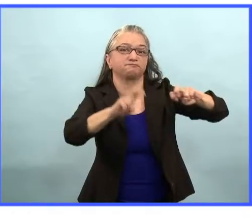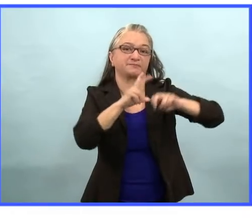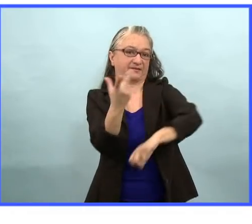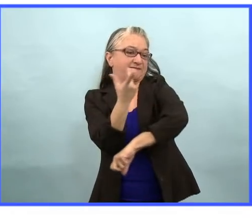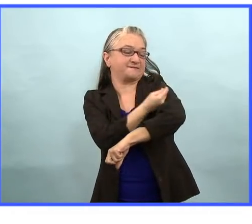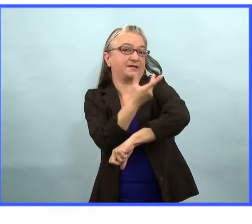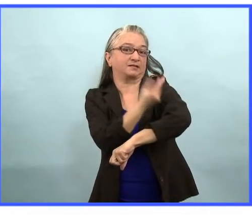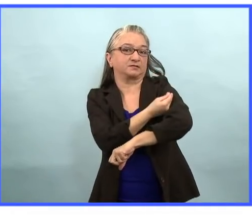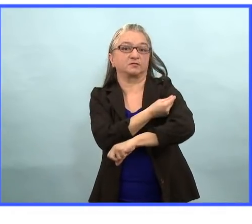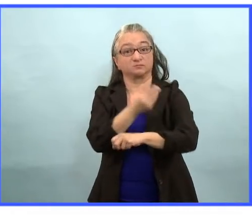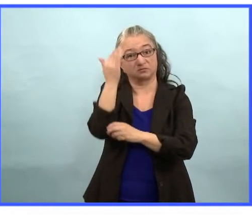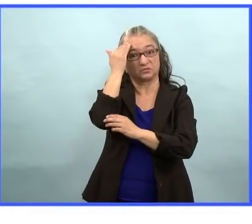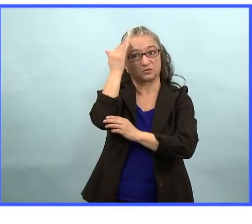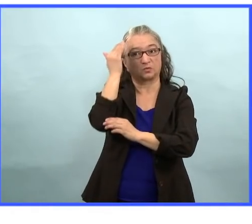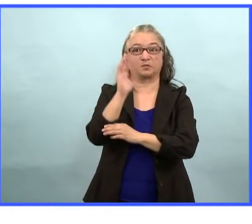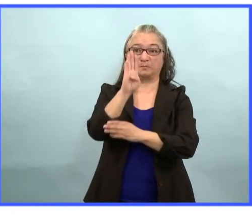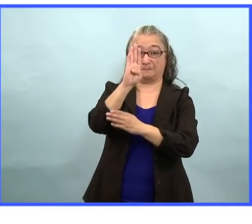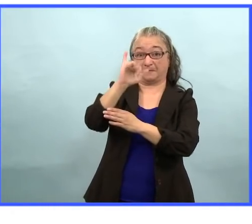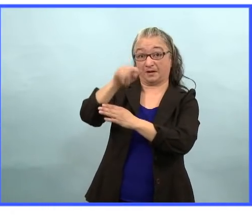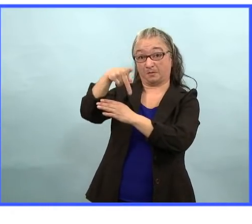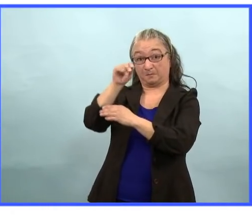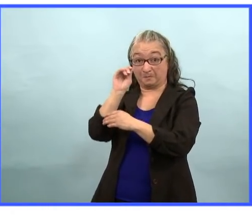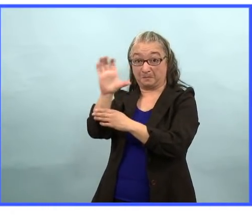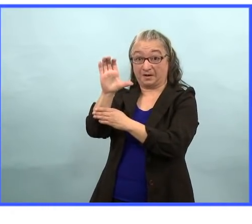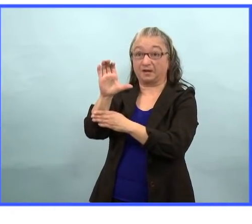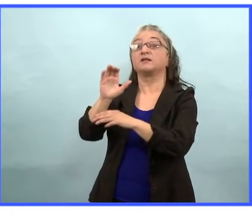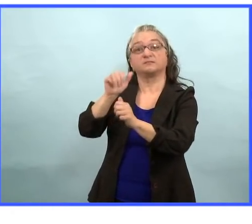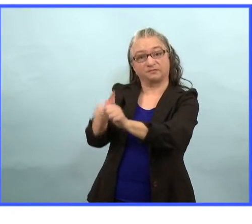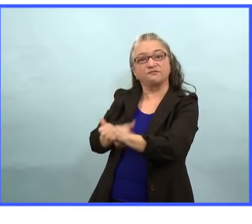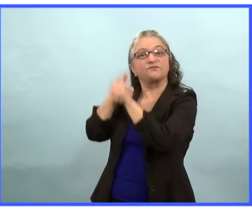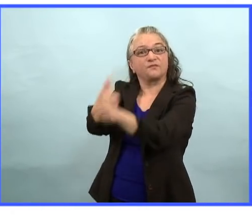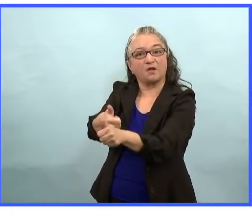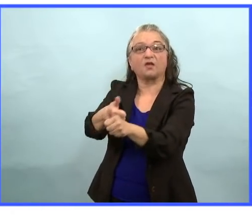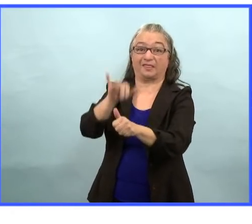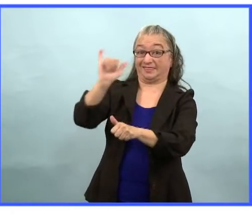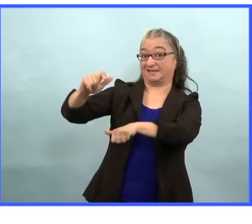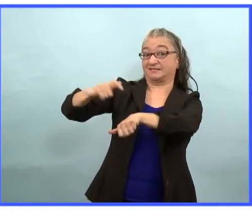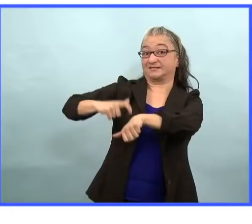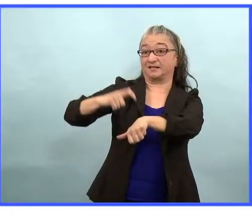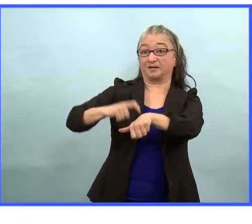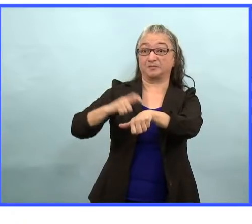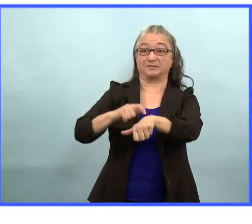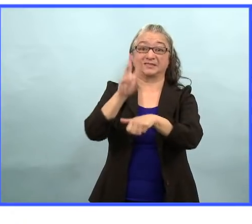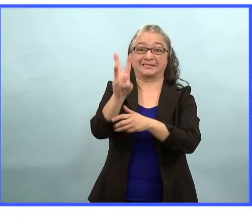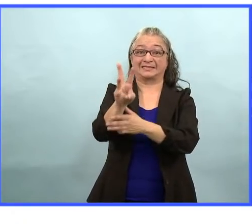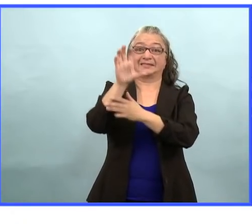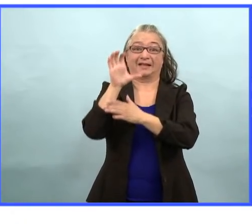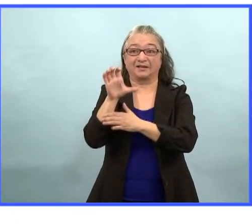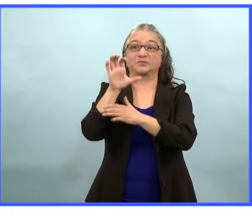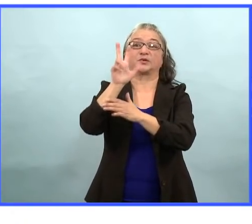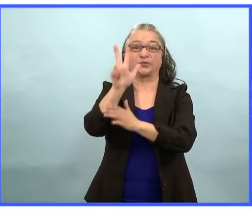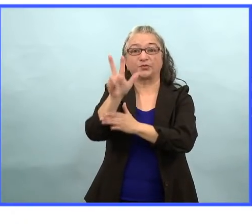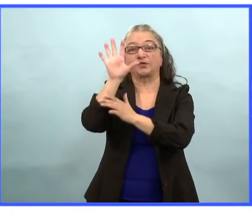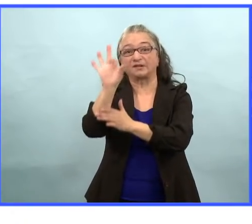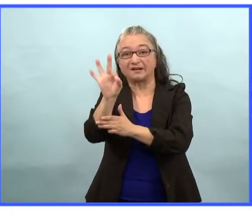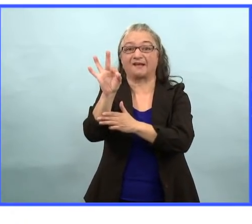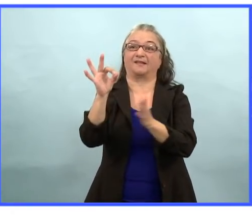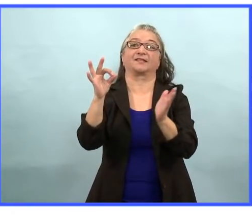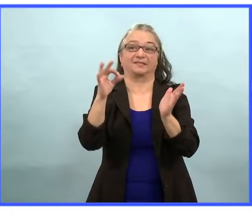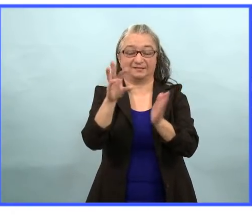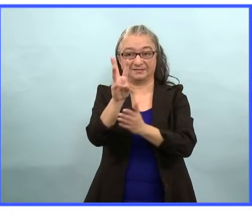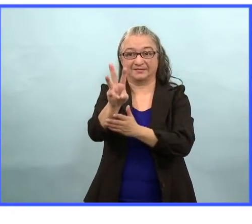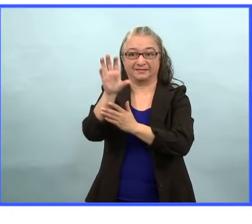indigenous identity on 139 649 people had received at least one dose of the vaccine